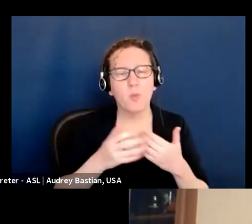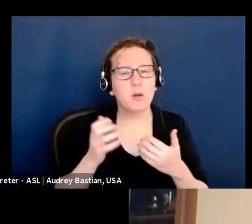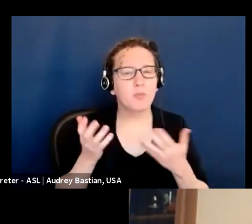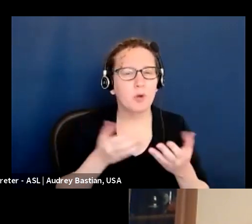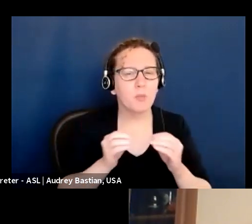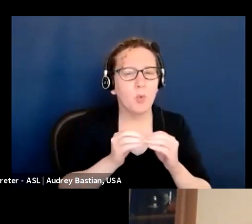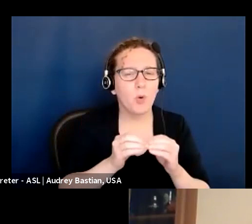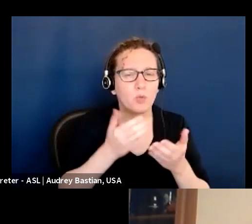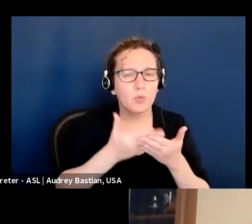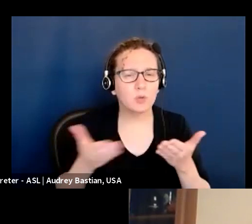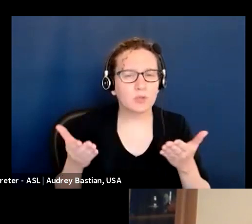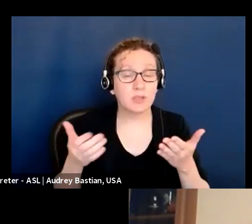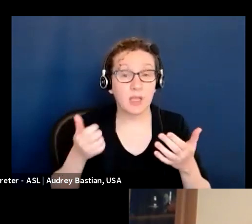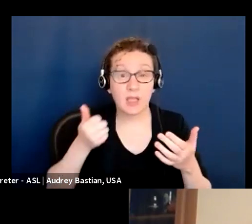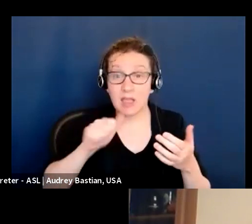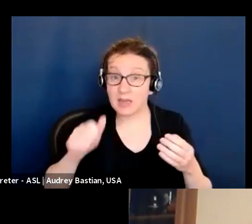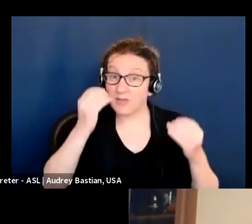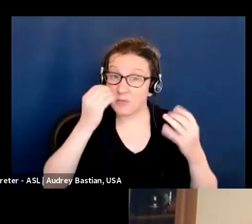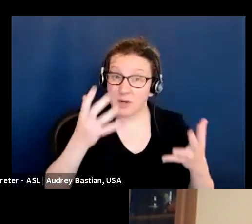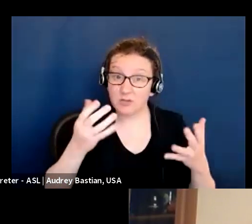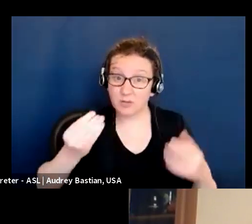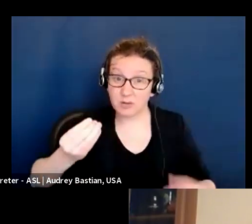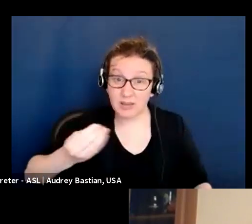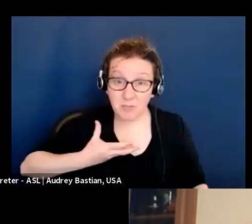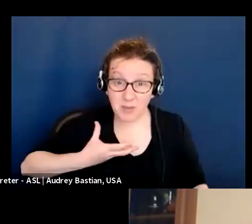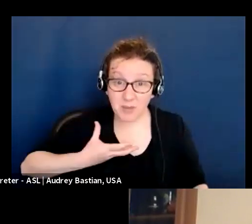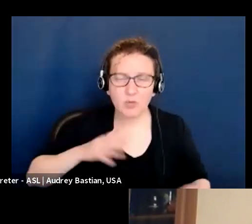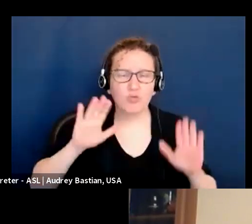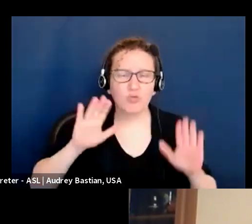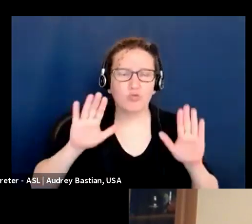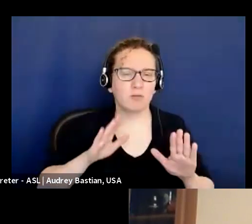So inn in any information you could give me would be great. And I would love to connect students